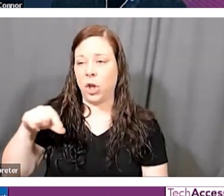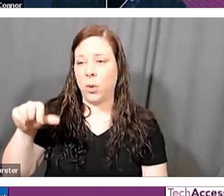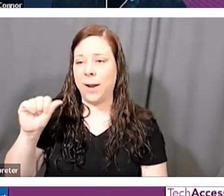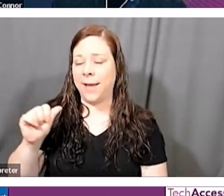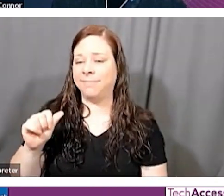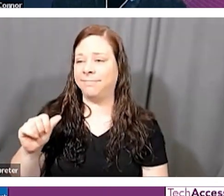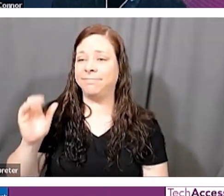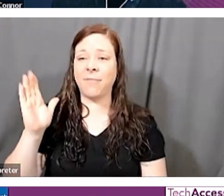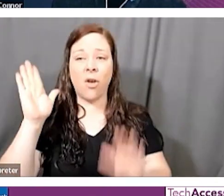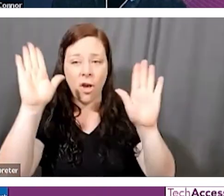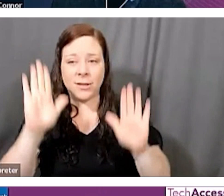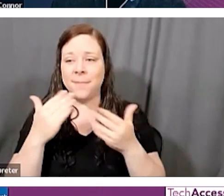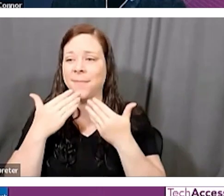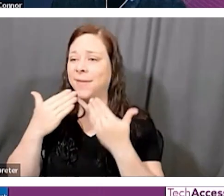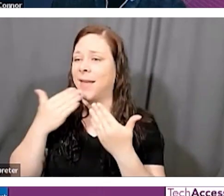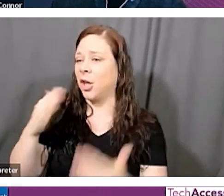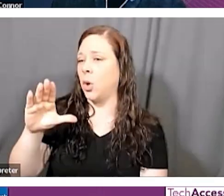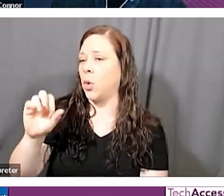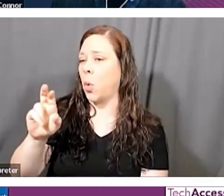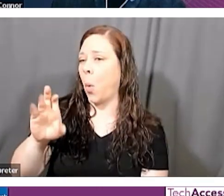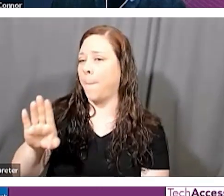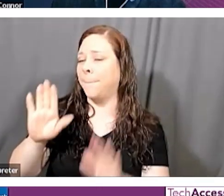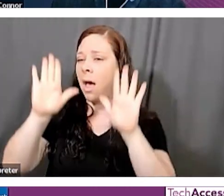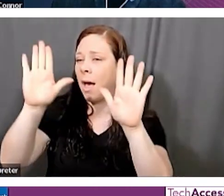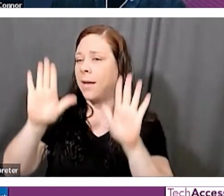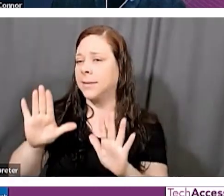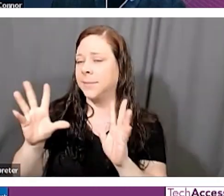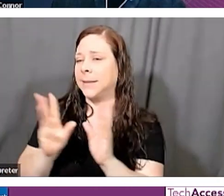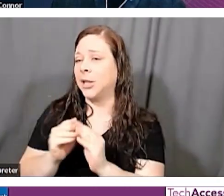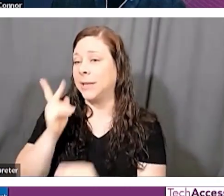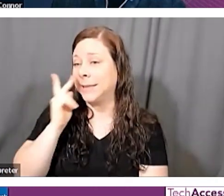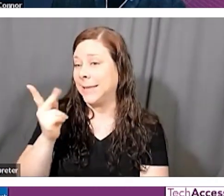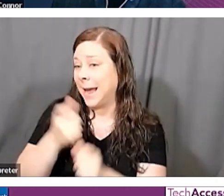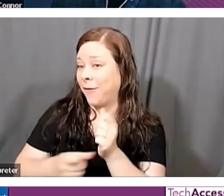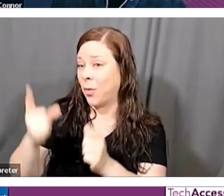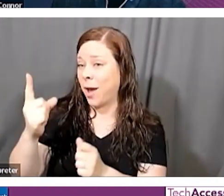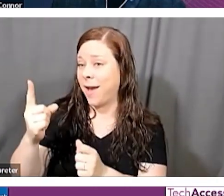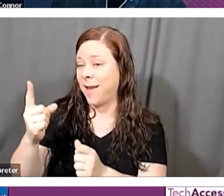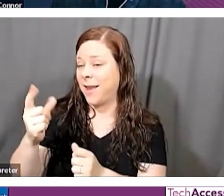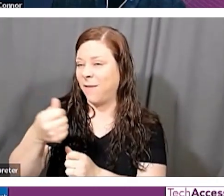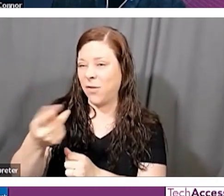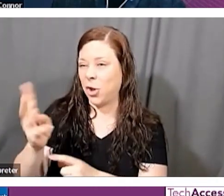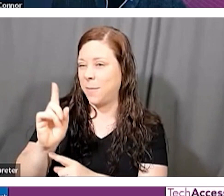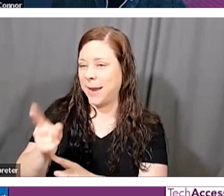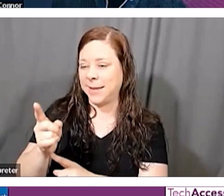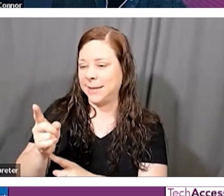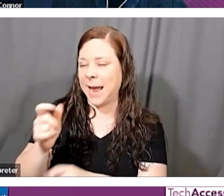So yeah, thanks again, Corbb. This session was awesome. And we will see everybody back here, here in just a few minutes at 10 o'clock.